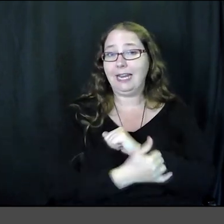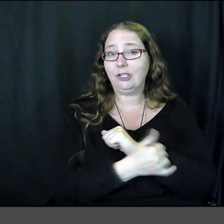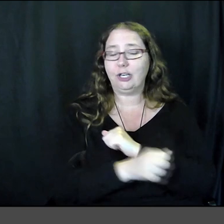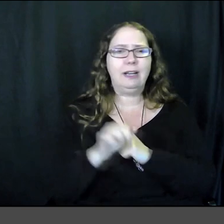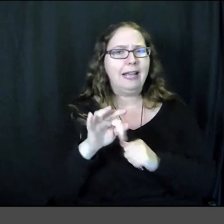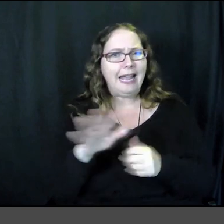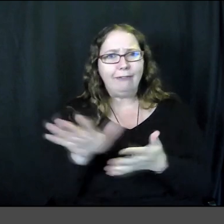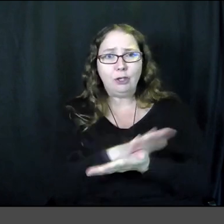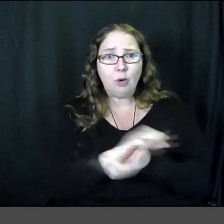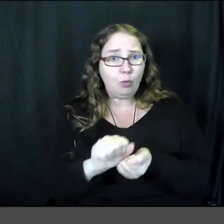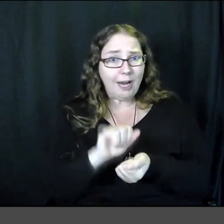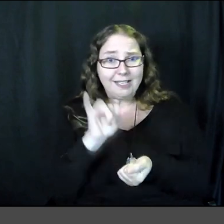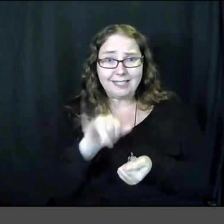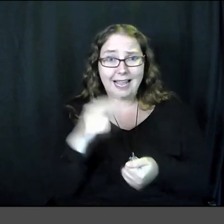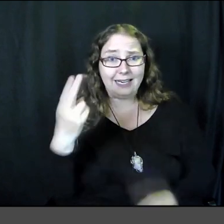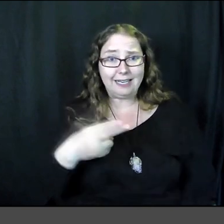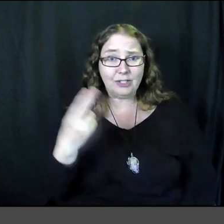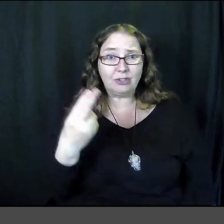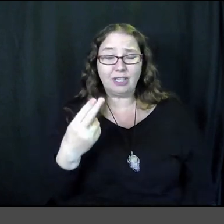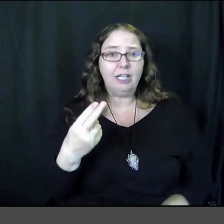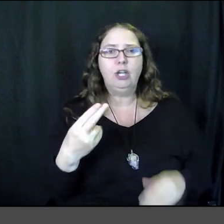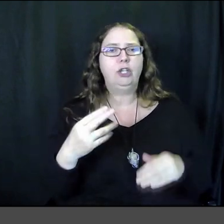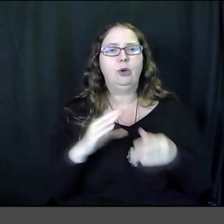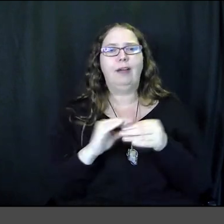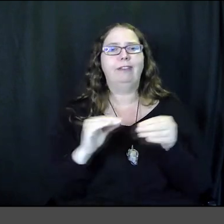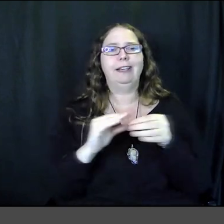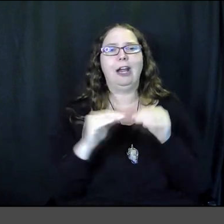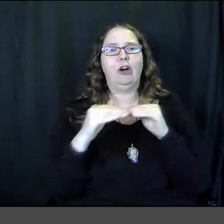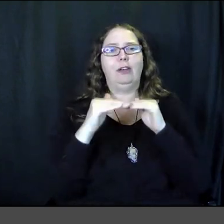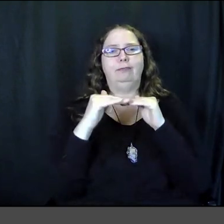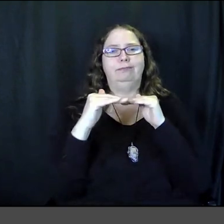NARRATIVE THAT MEANS THAT THERE ARE ONLY CERTAIN PEOPLE WHO ARE DESERVING.